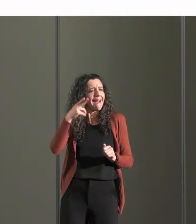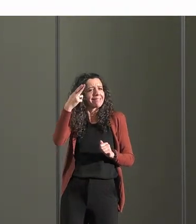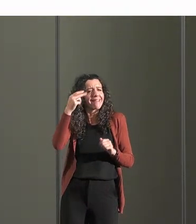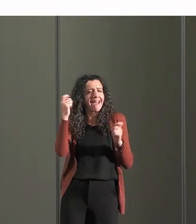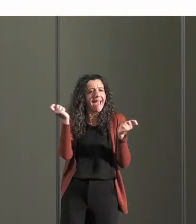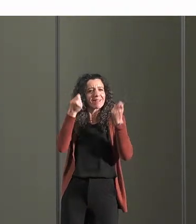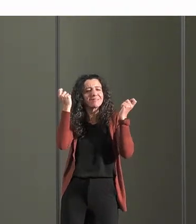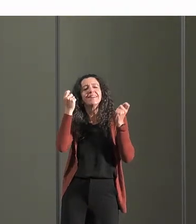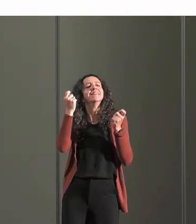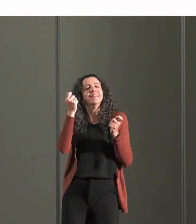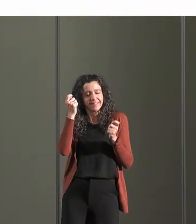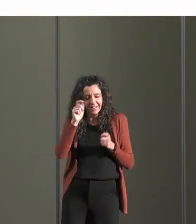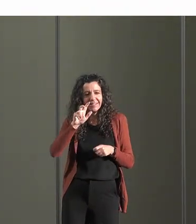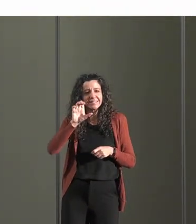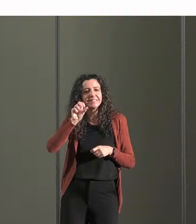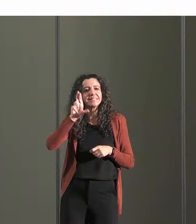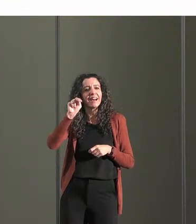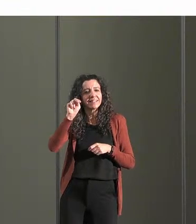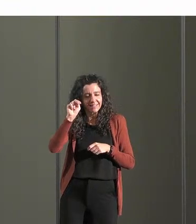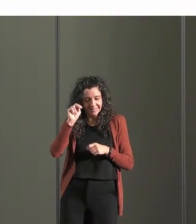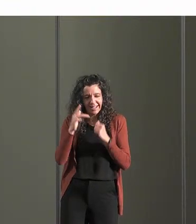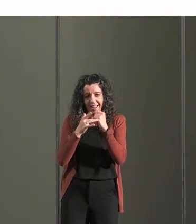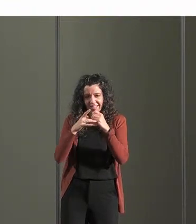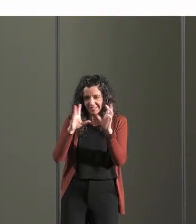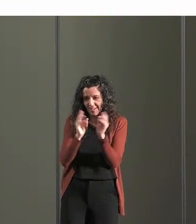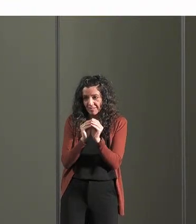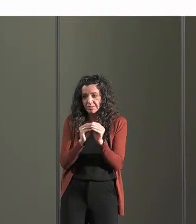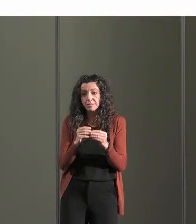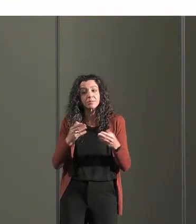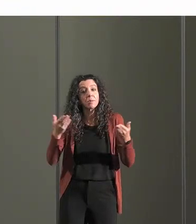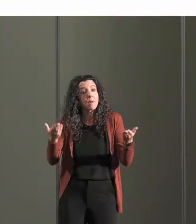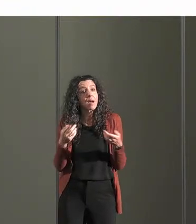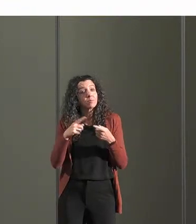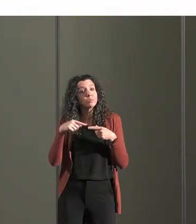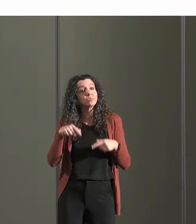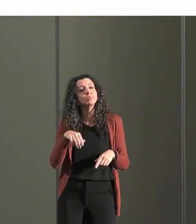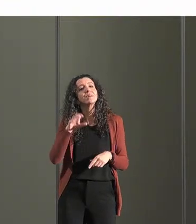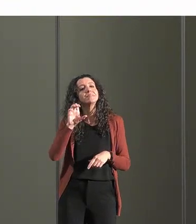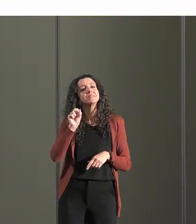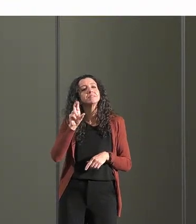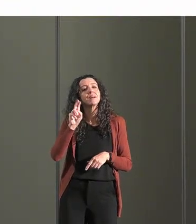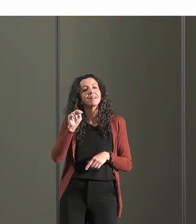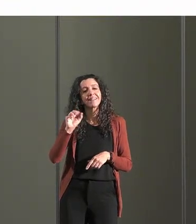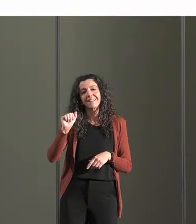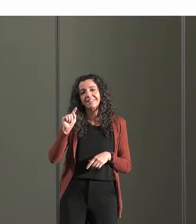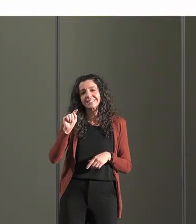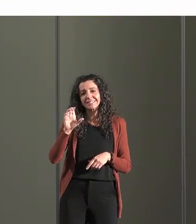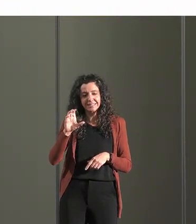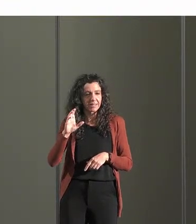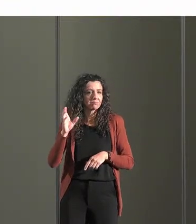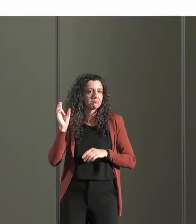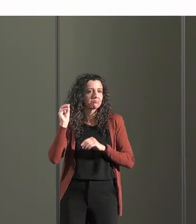officially at the half way point at the 39th annual CSUN